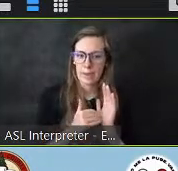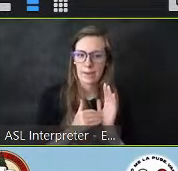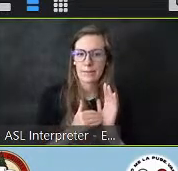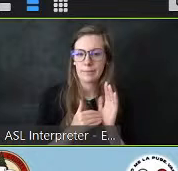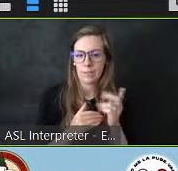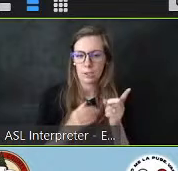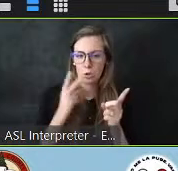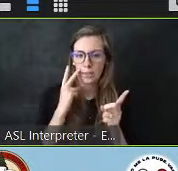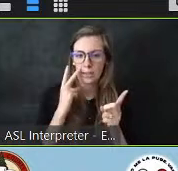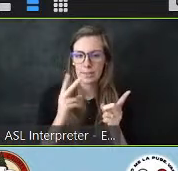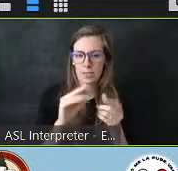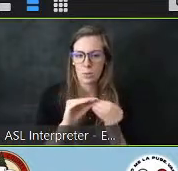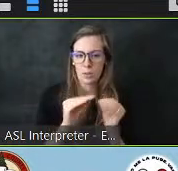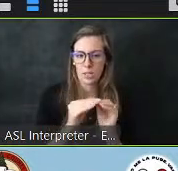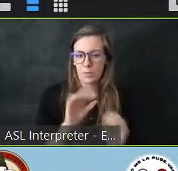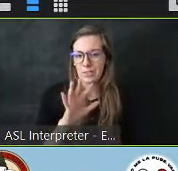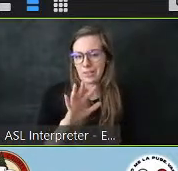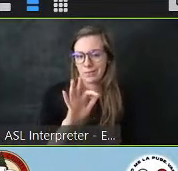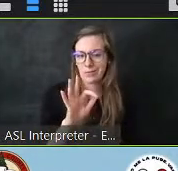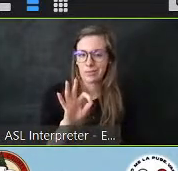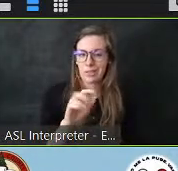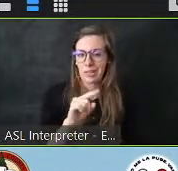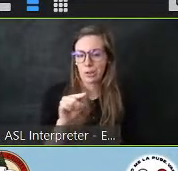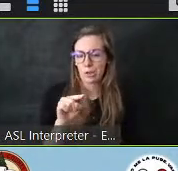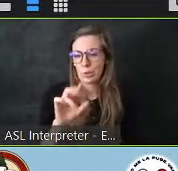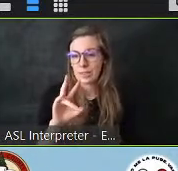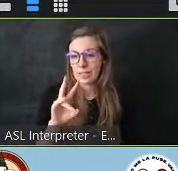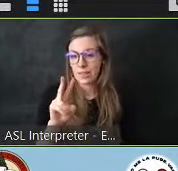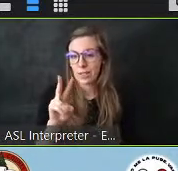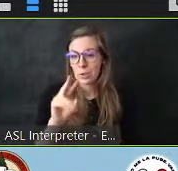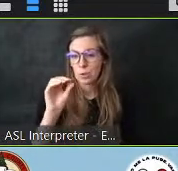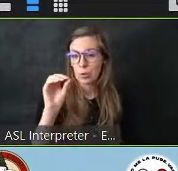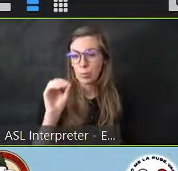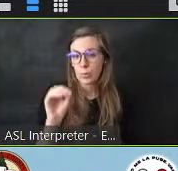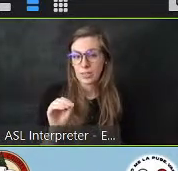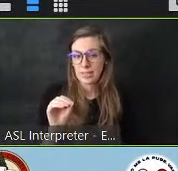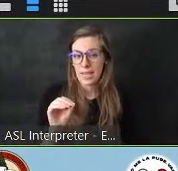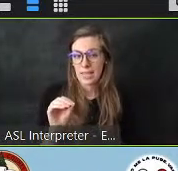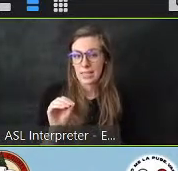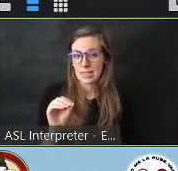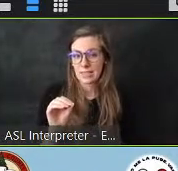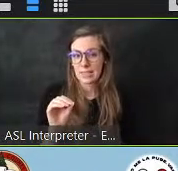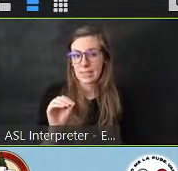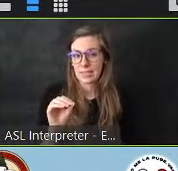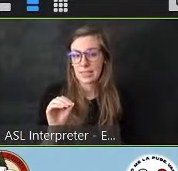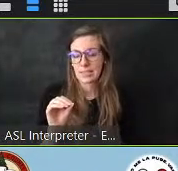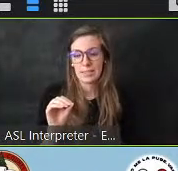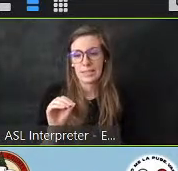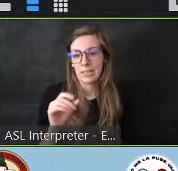see compared to the ones that are not they're suffering from some condition